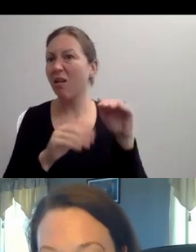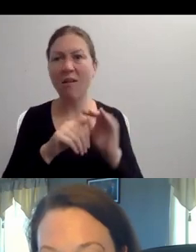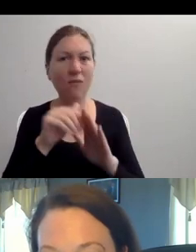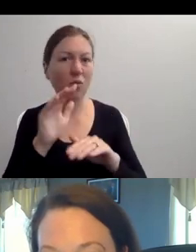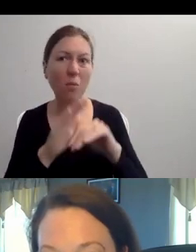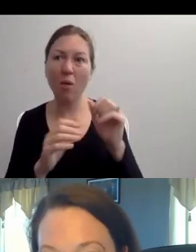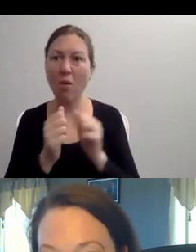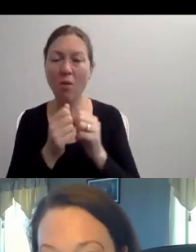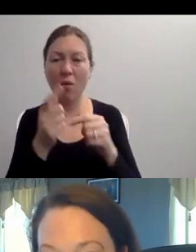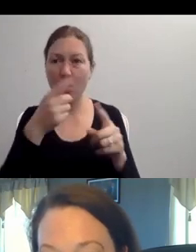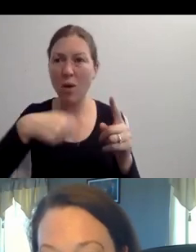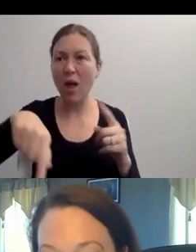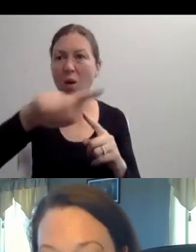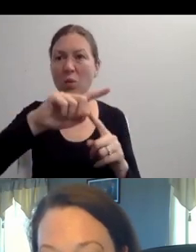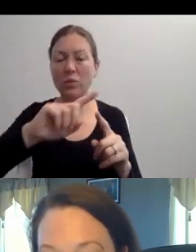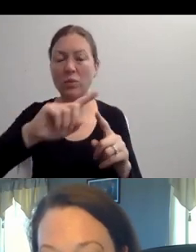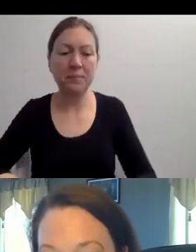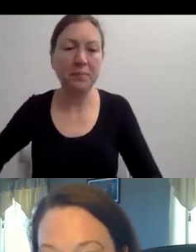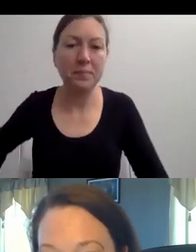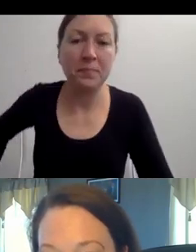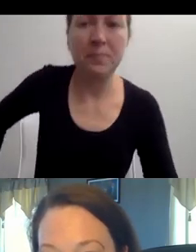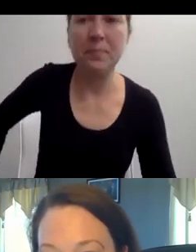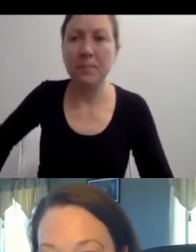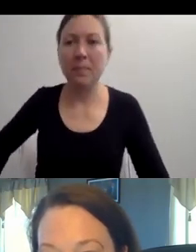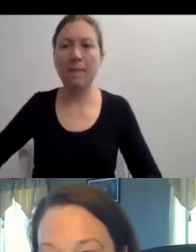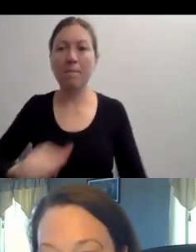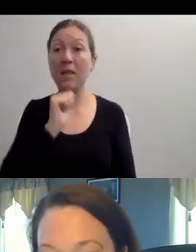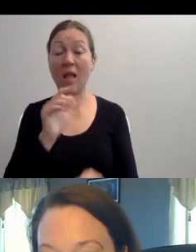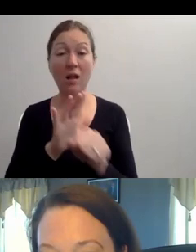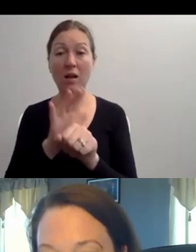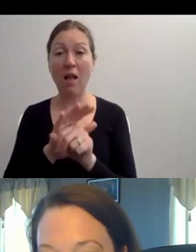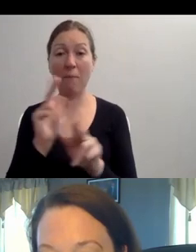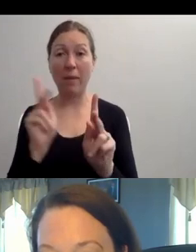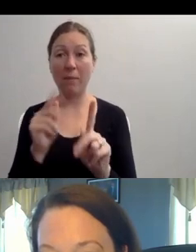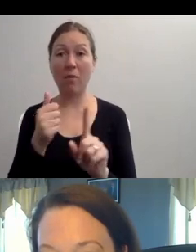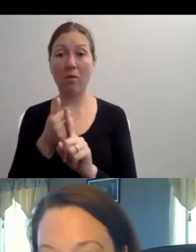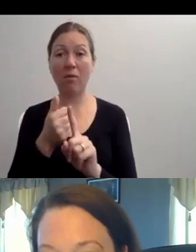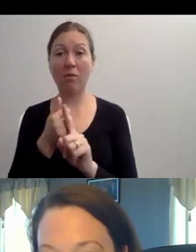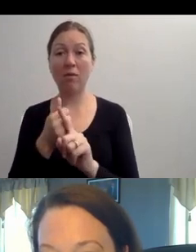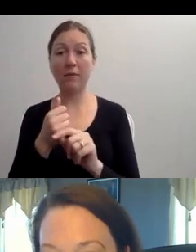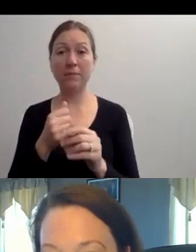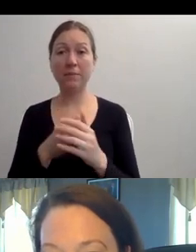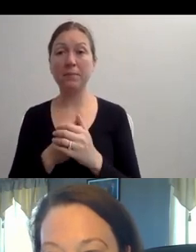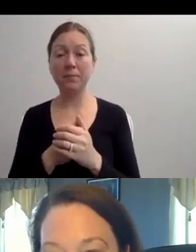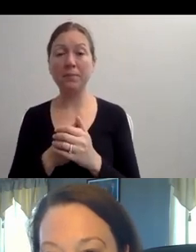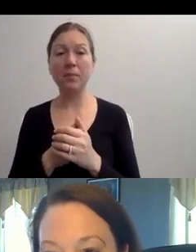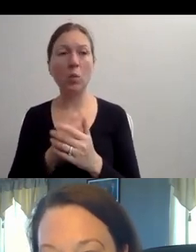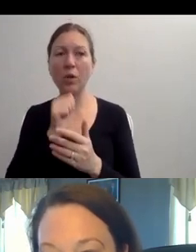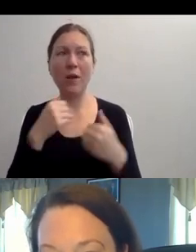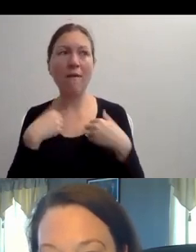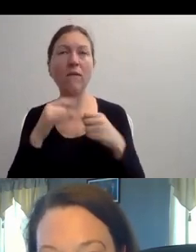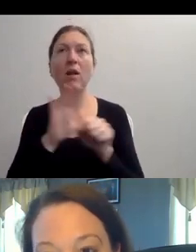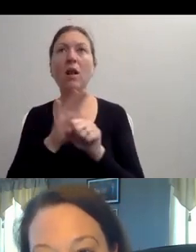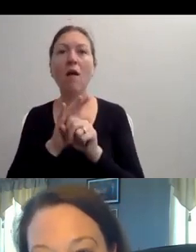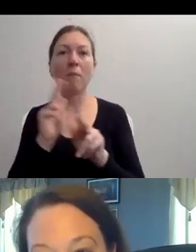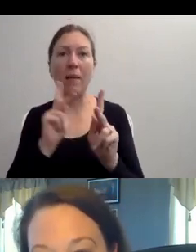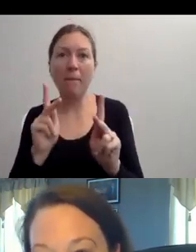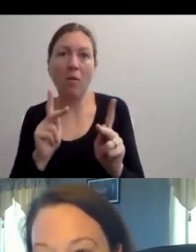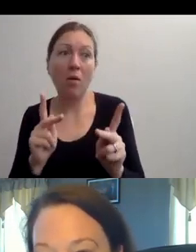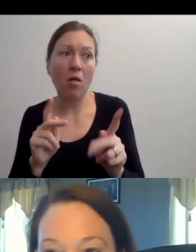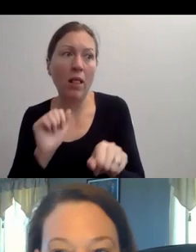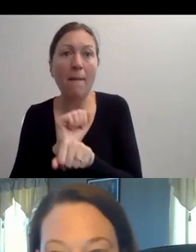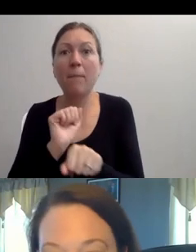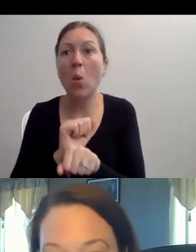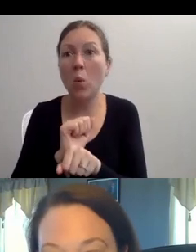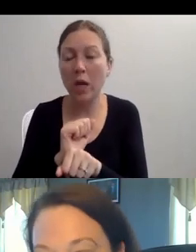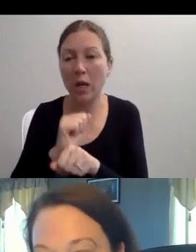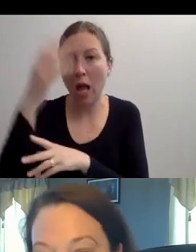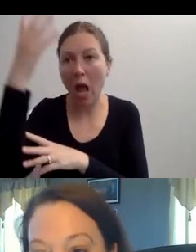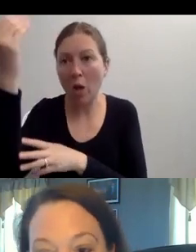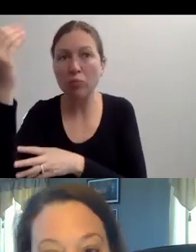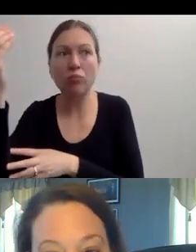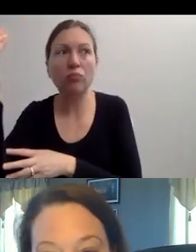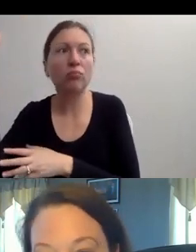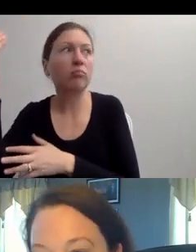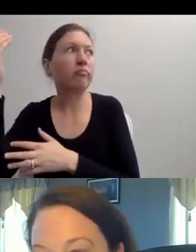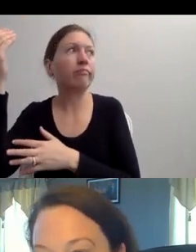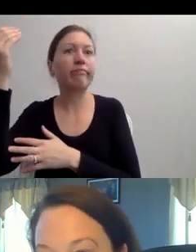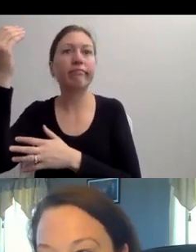BECAUSE THE THING IS, NOBODY -- NOBODY EXCEPT FOR THE MOST NAUGHTIEST PERSON WAKES UP SAYING,